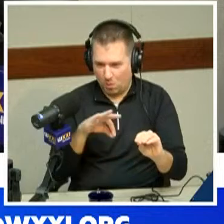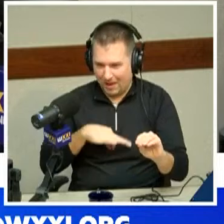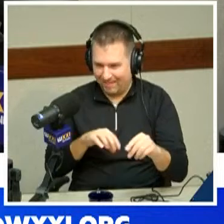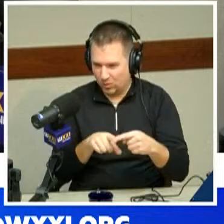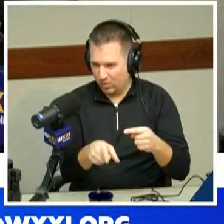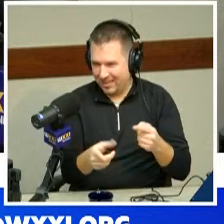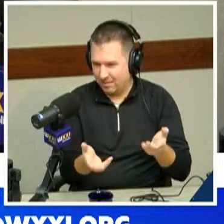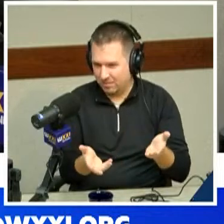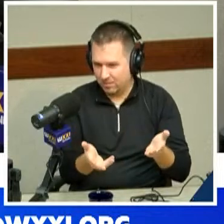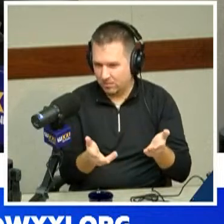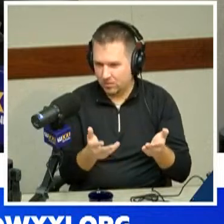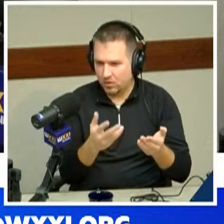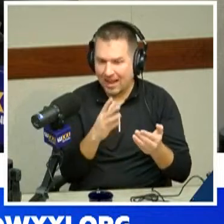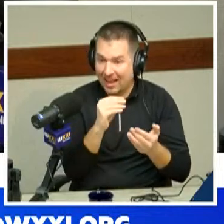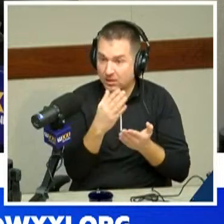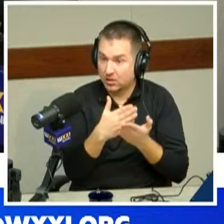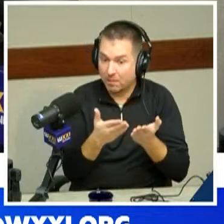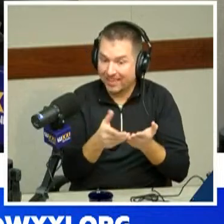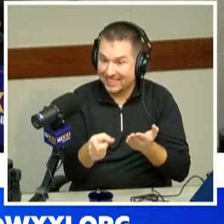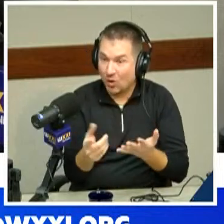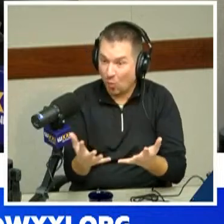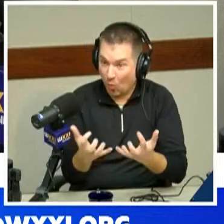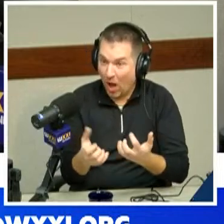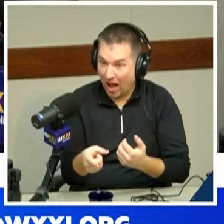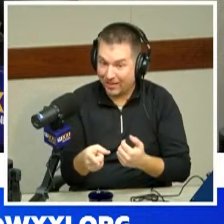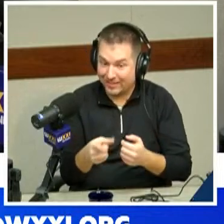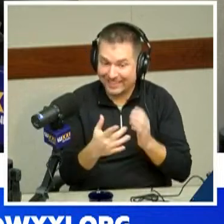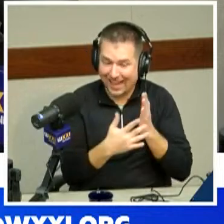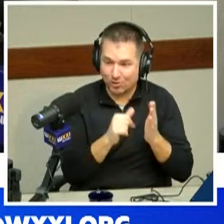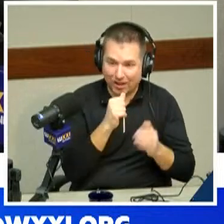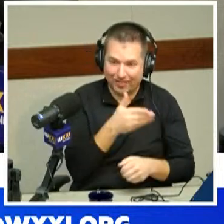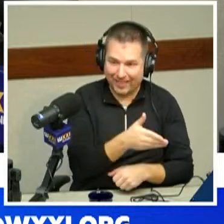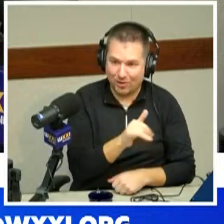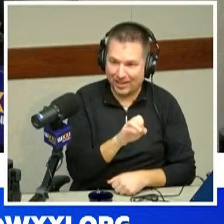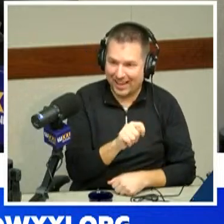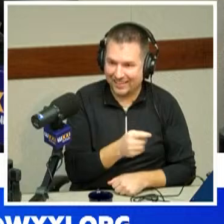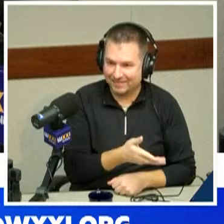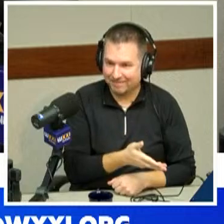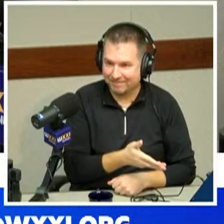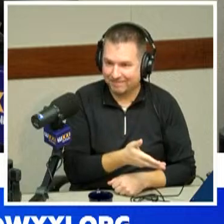there's things they want maybe the technology is not there yet and that's where lead to a